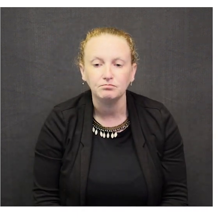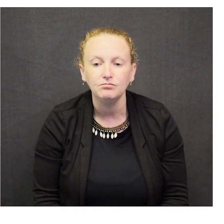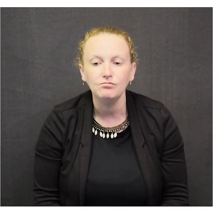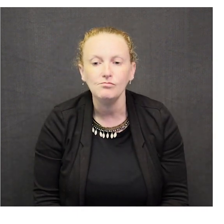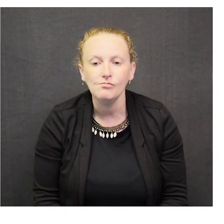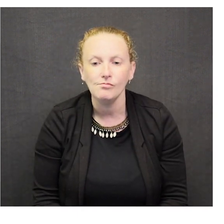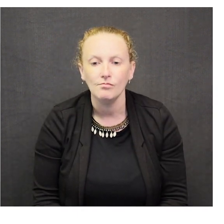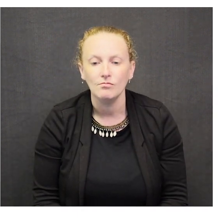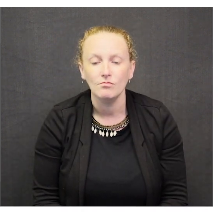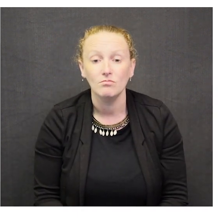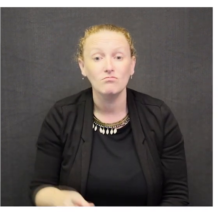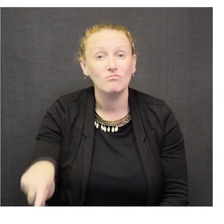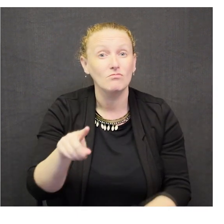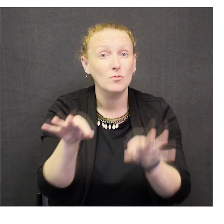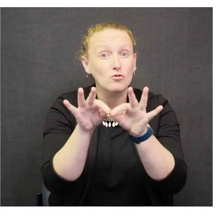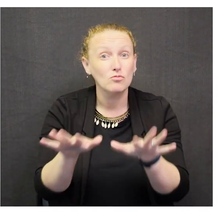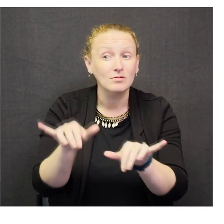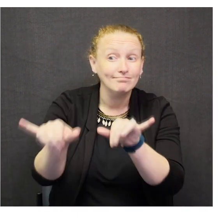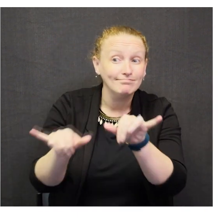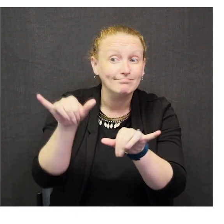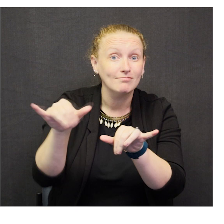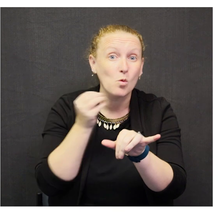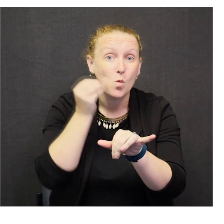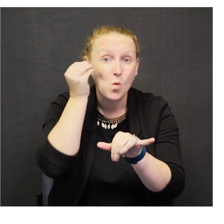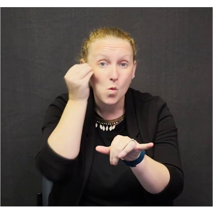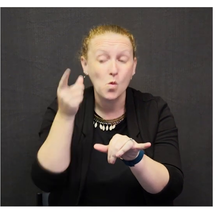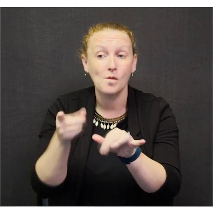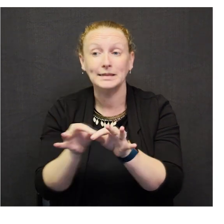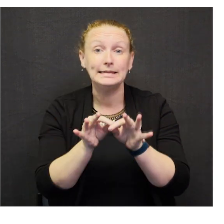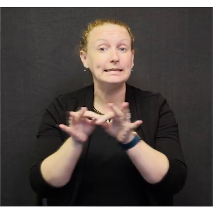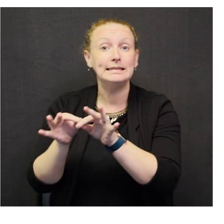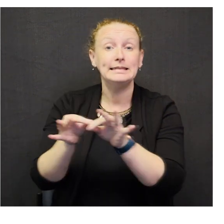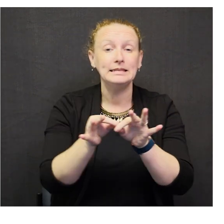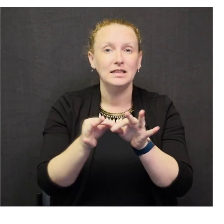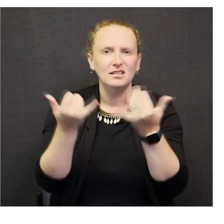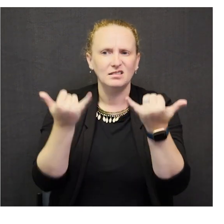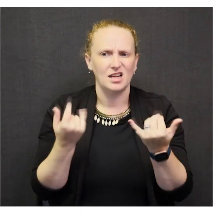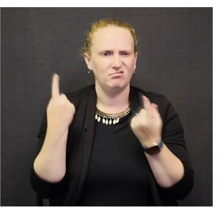working from home is how long will we work from home? And in the beginning, no one really